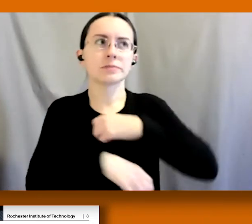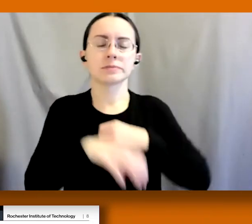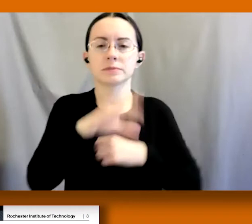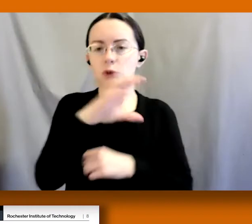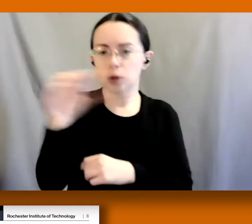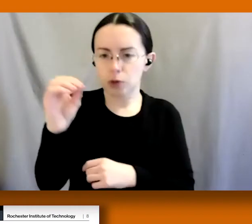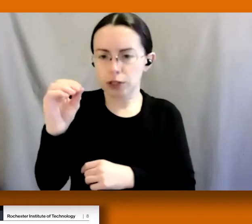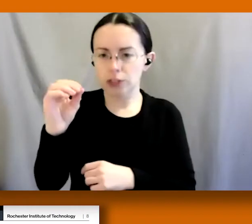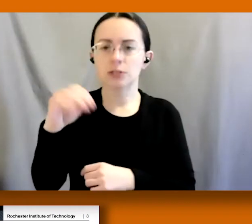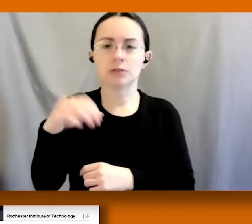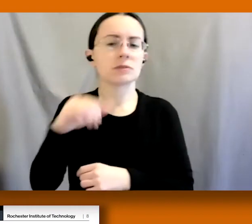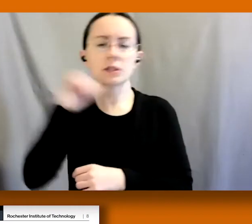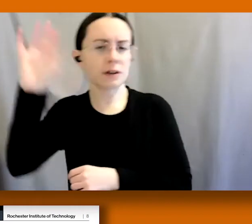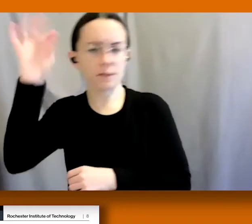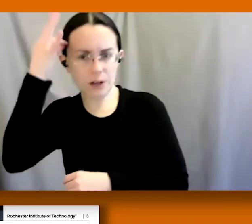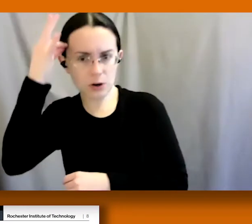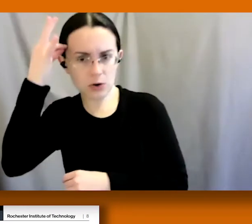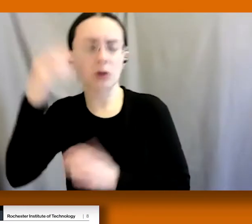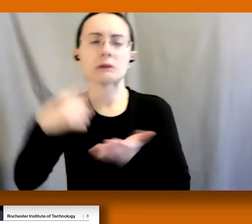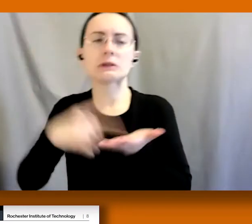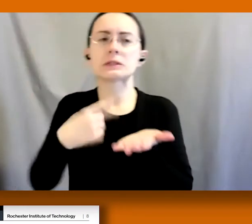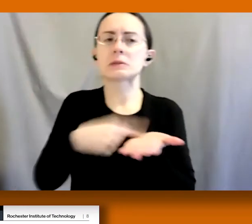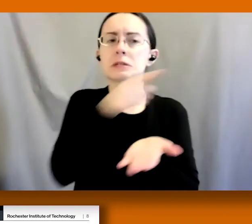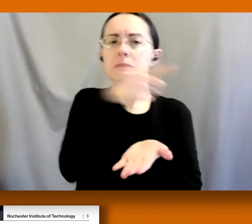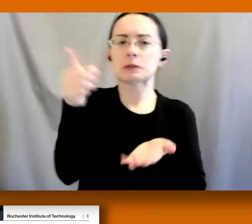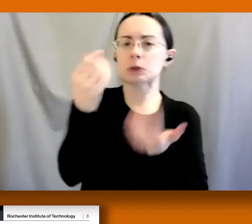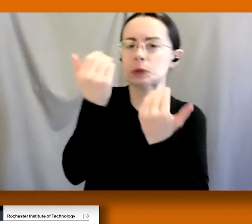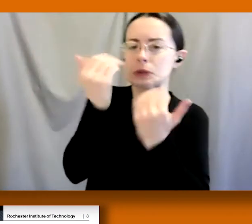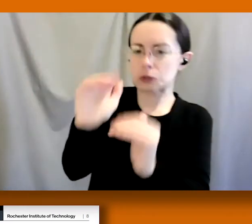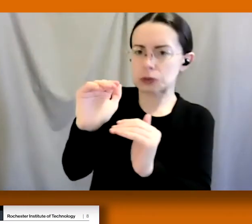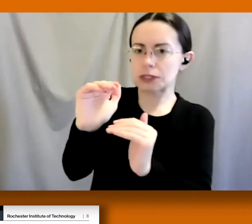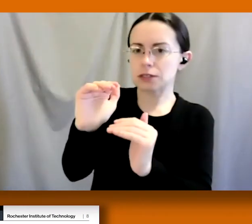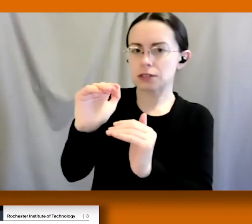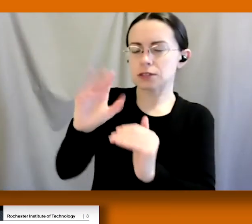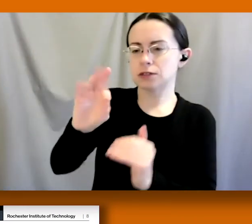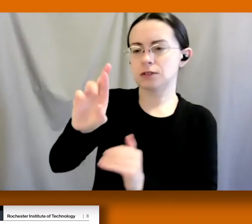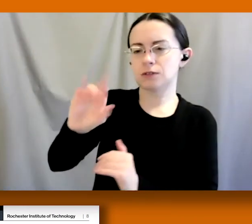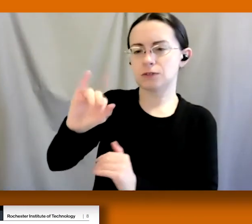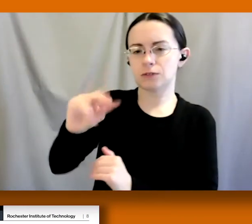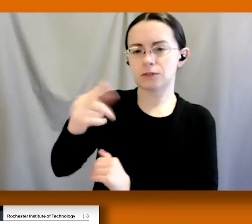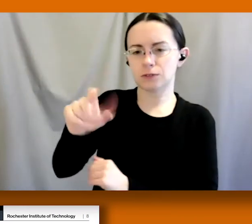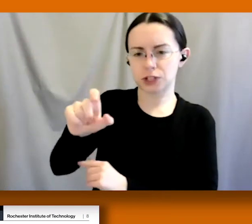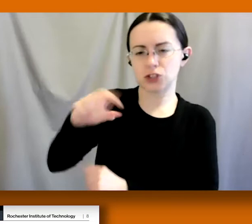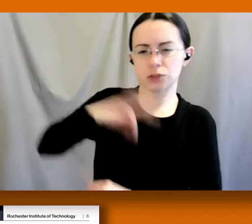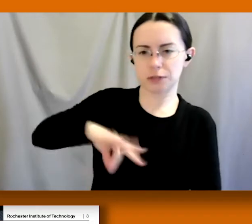They might limit or even restrict fringe benefits, so it's important to be familiar with the solicitation